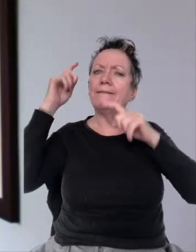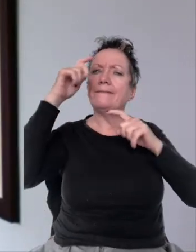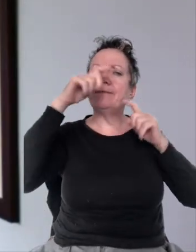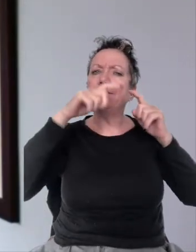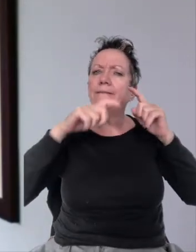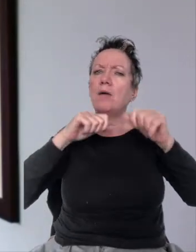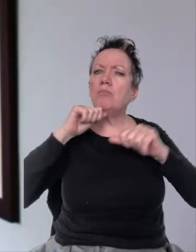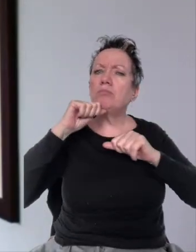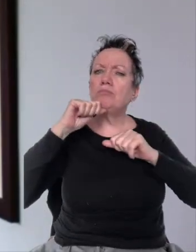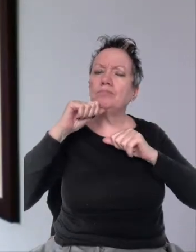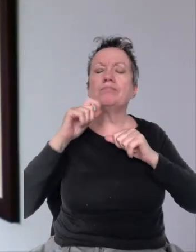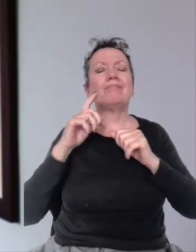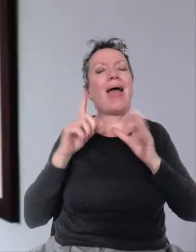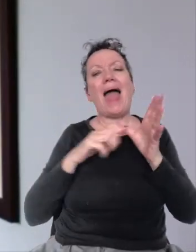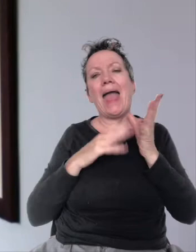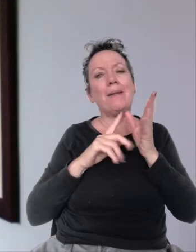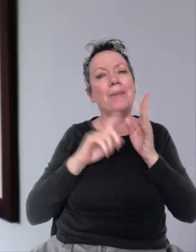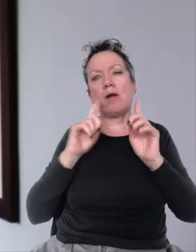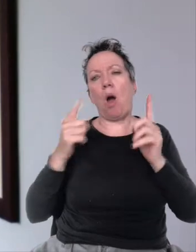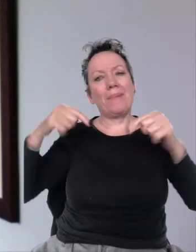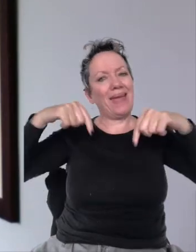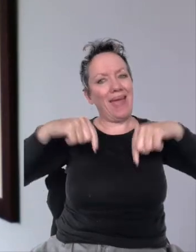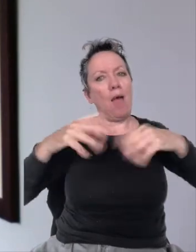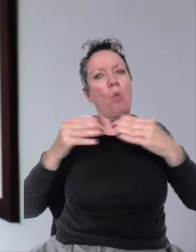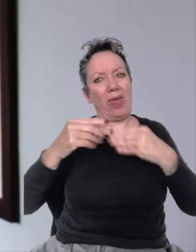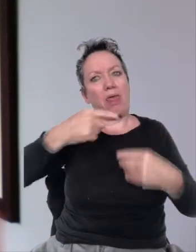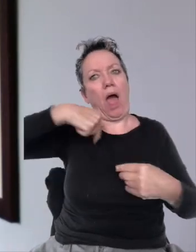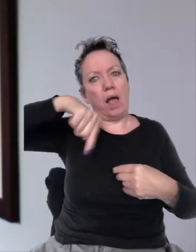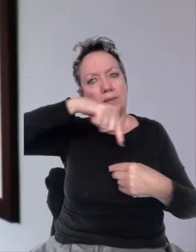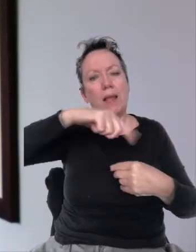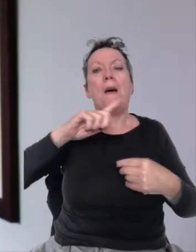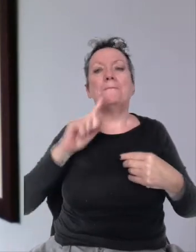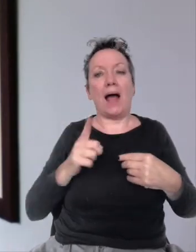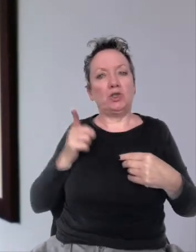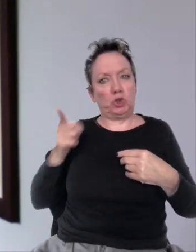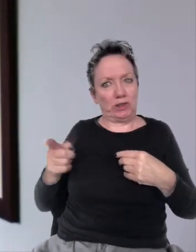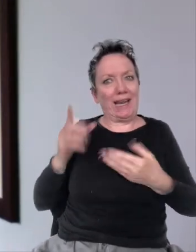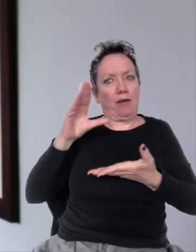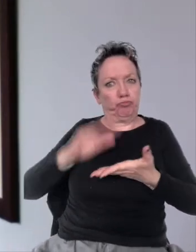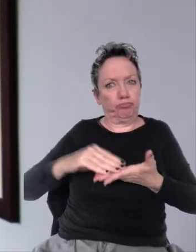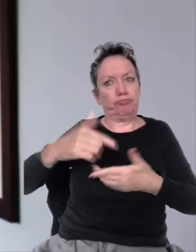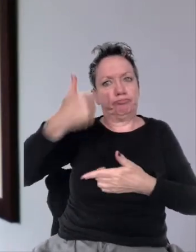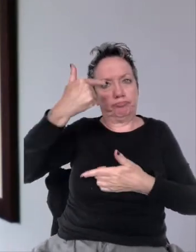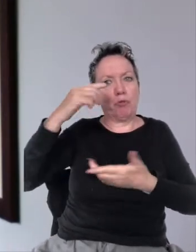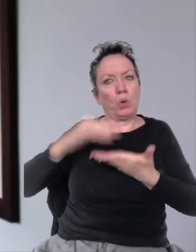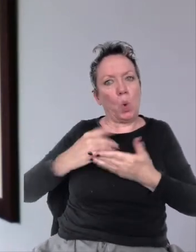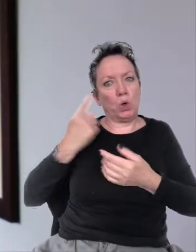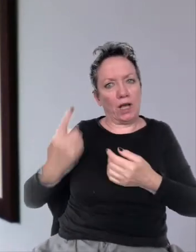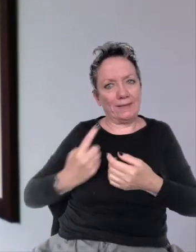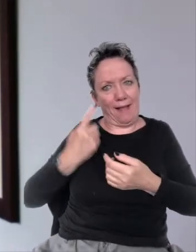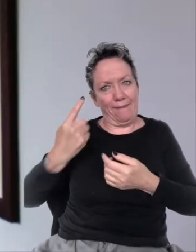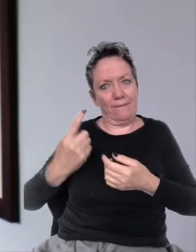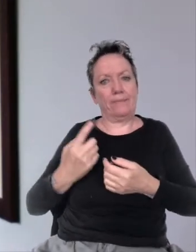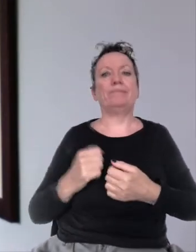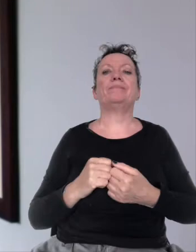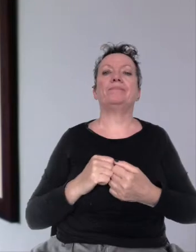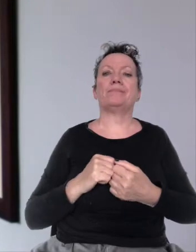And Amy couldn't join us this afternoon, but I'm now going to hand over to her for her handedly prerecorded moment where she shares her summing up of that section.